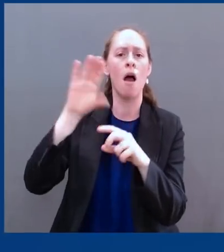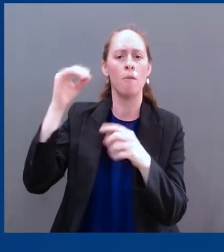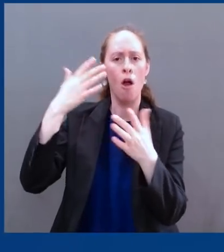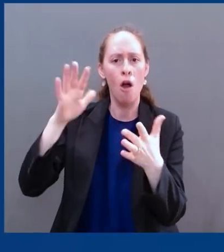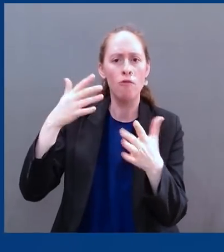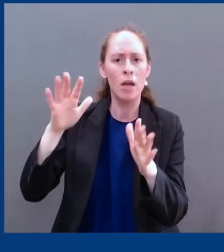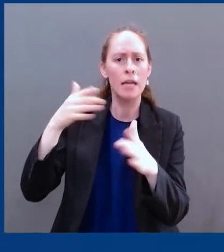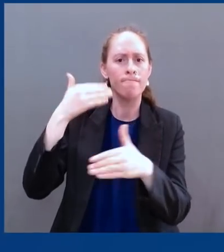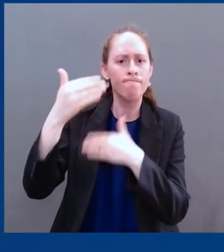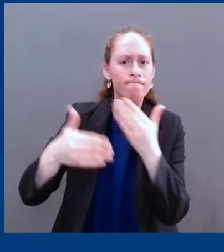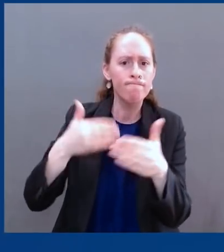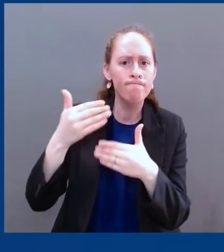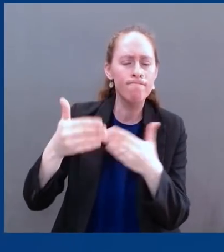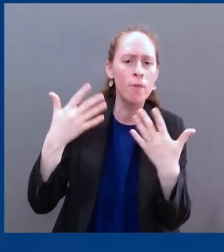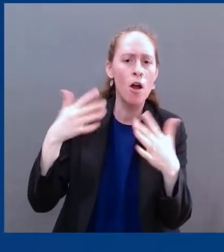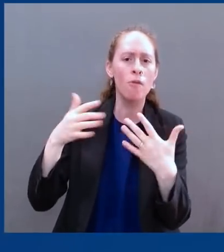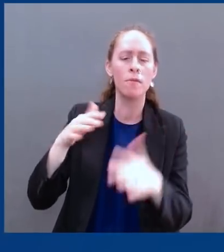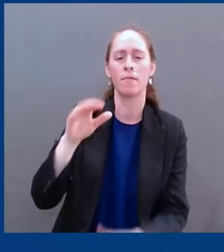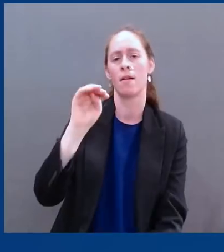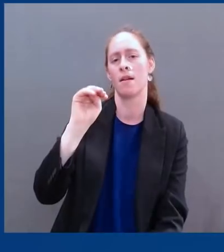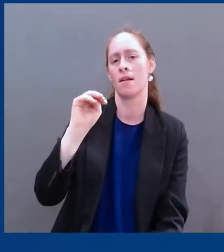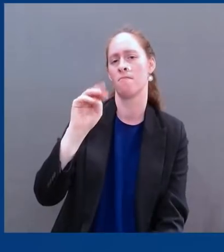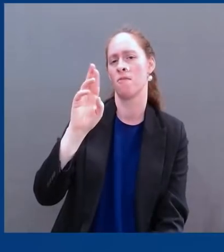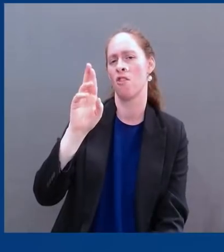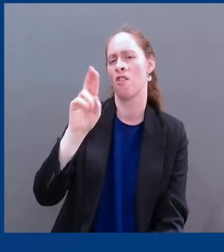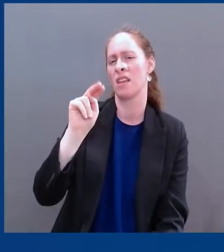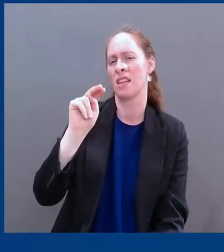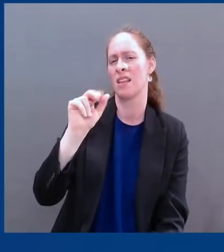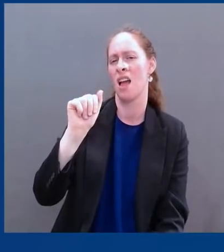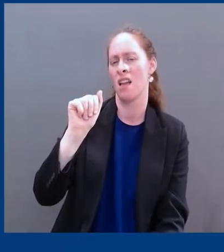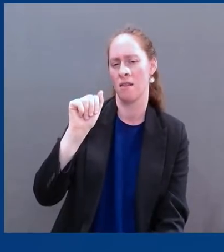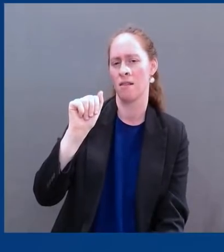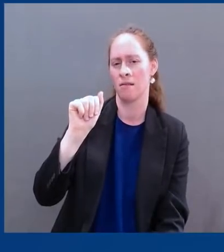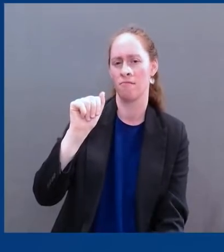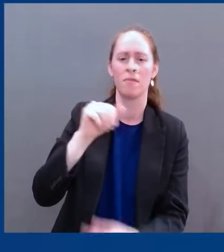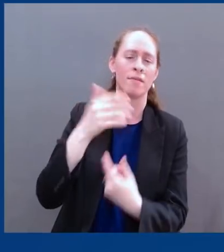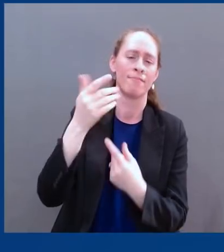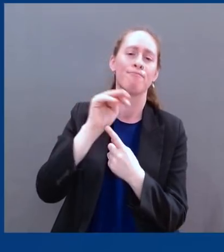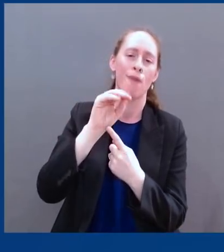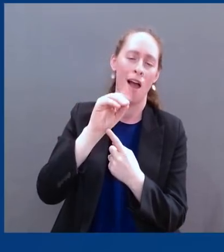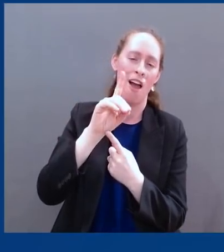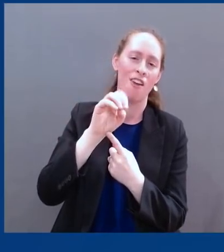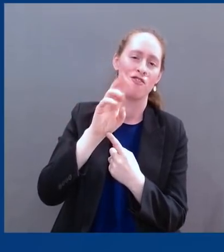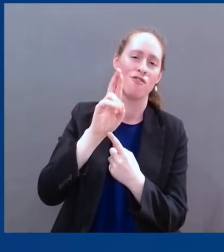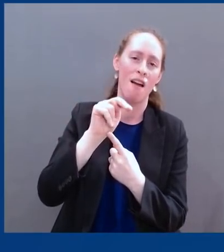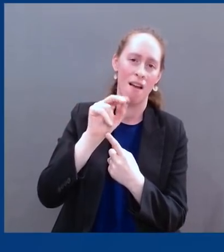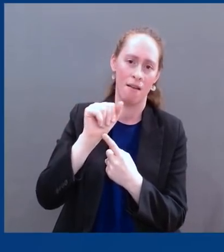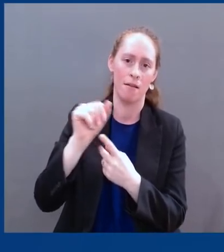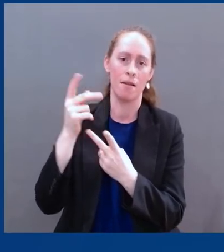the two companies for mRNA, Moderna and Pfizer -- they're going to be looking at data that have been submitted